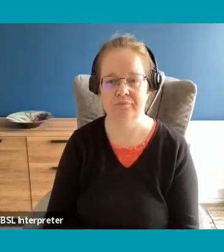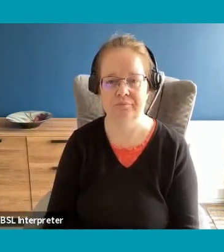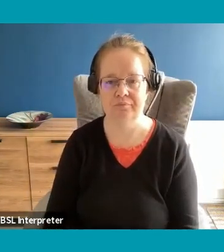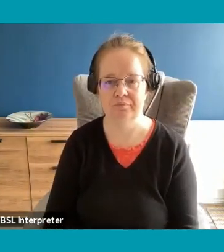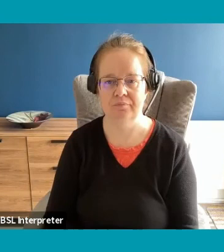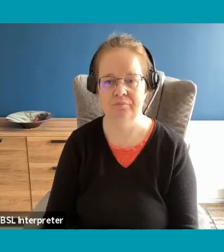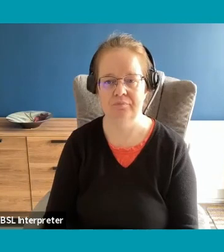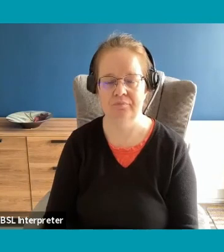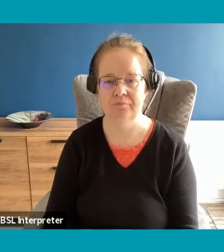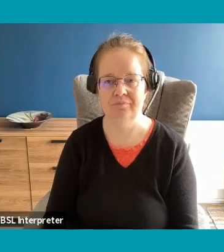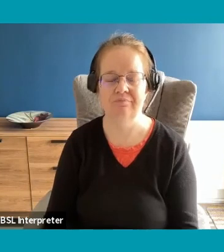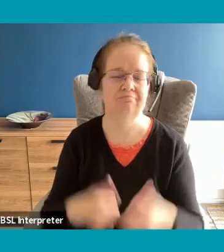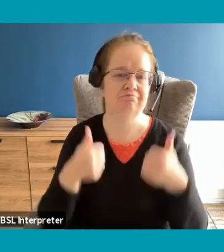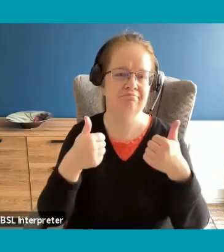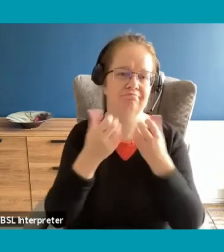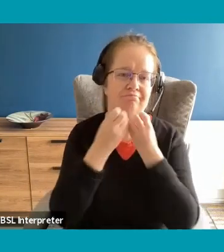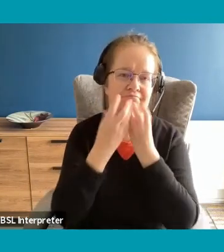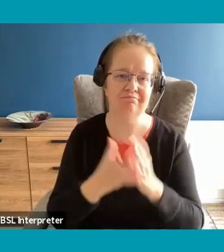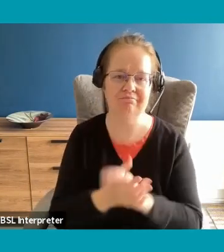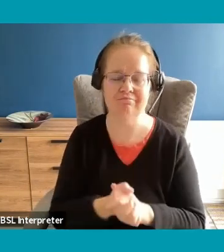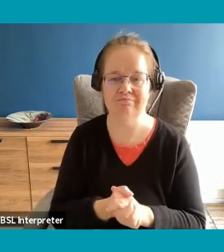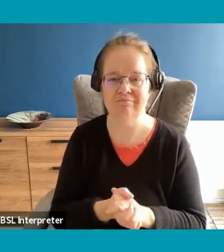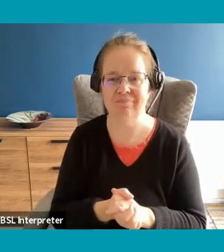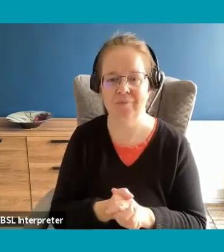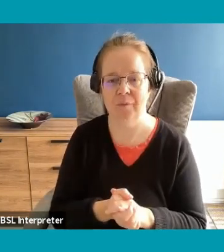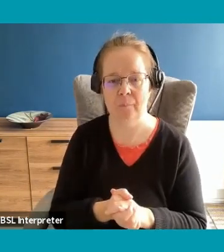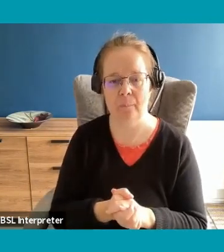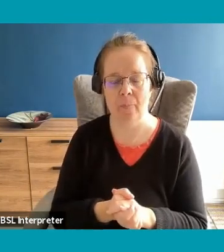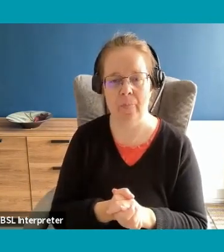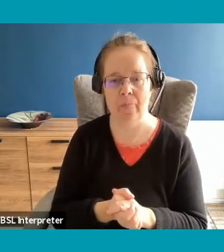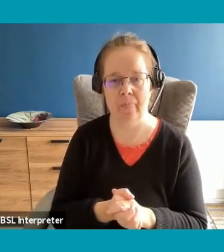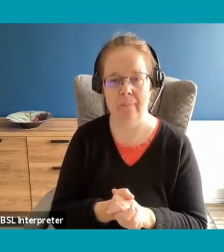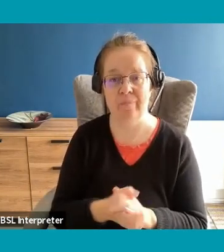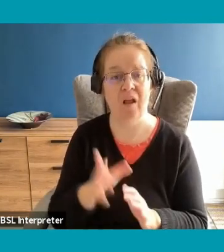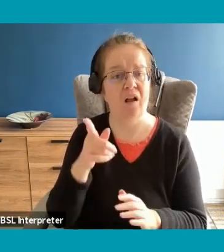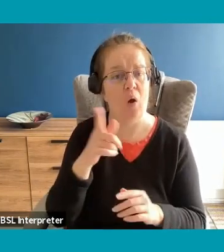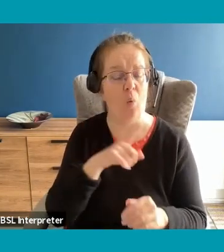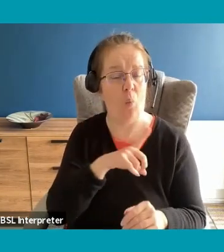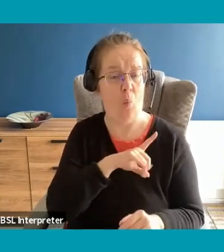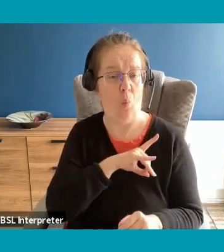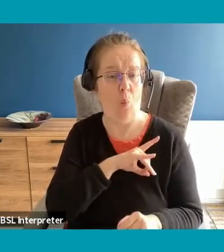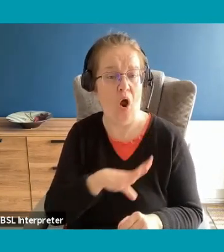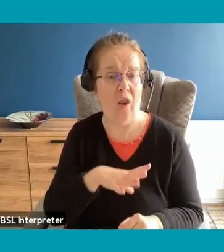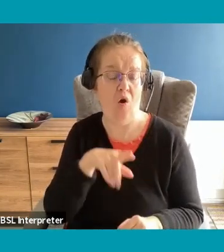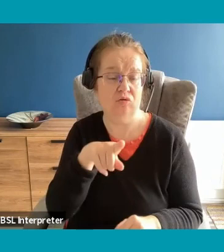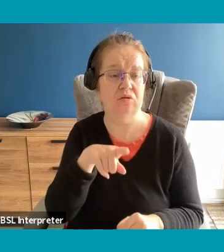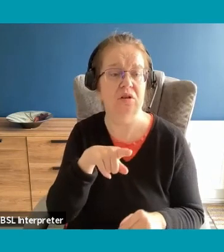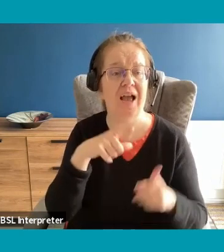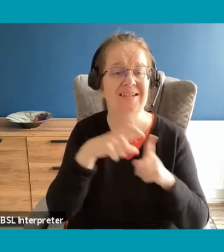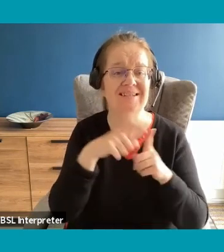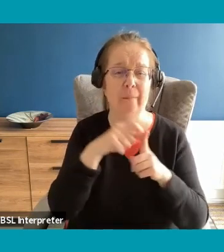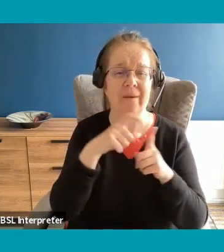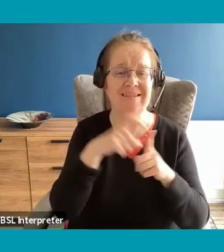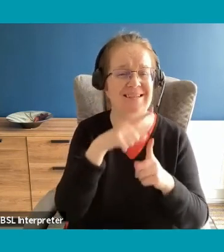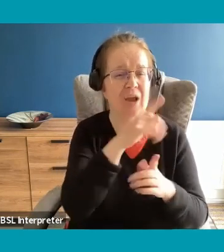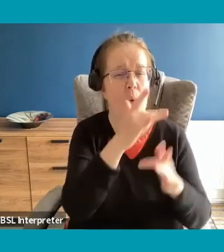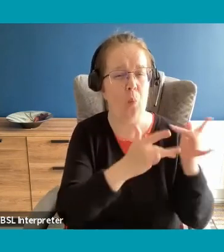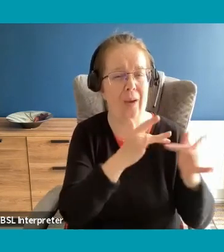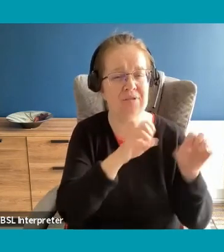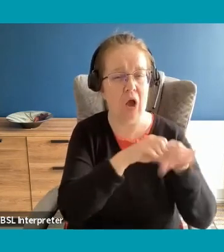Great, what I'd like to suggest too is why not pop along to to the DPD UK website and just you know,